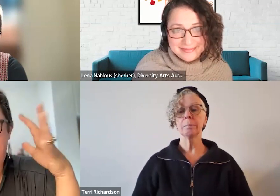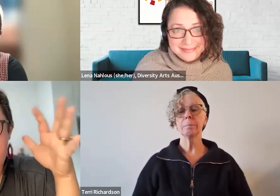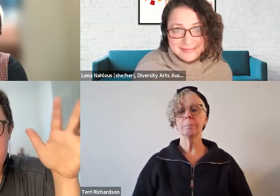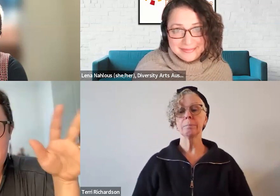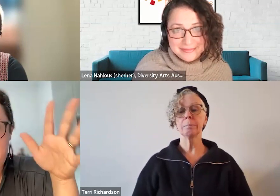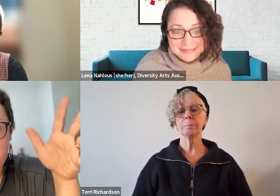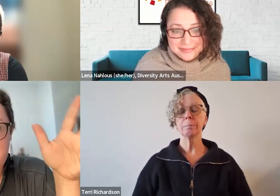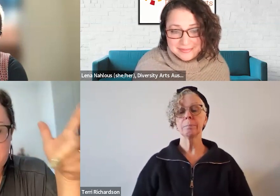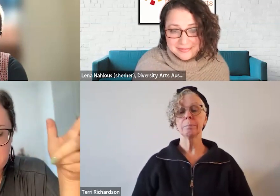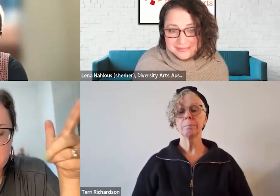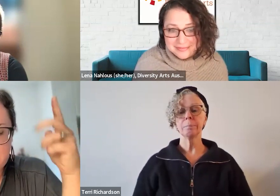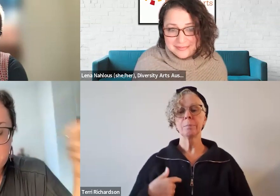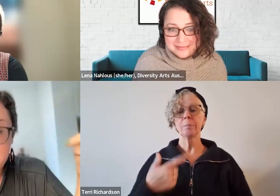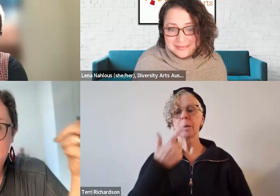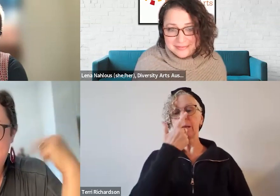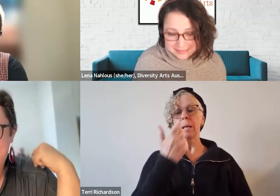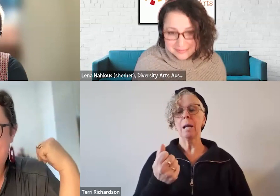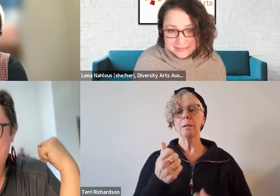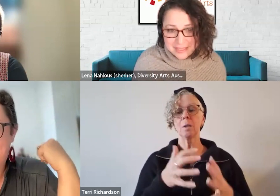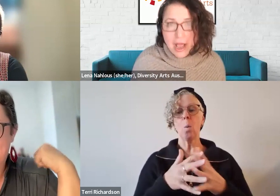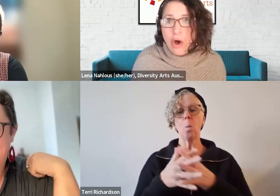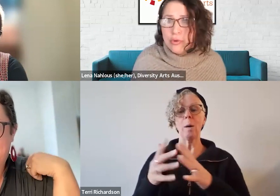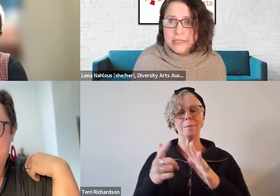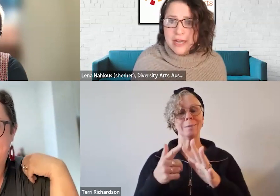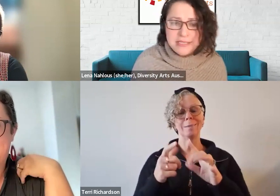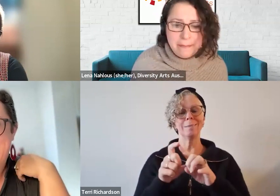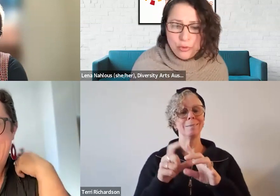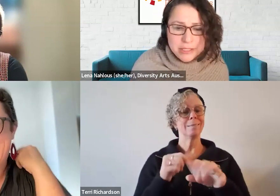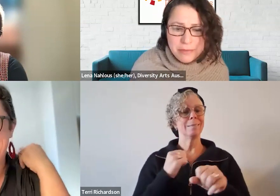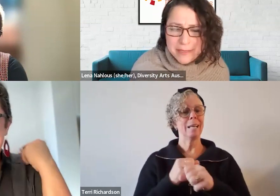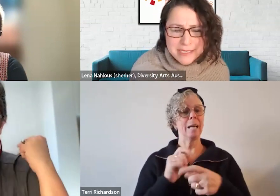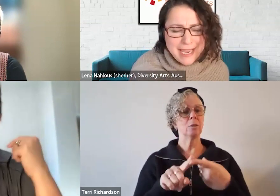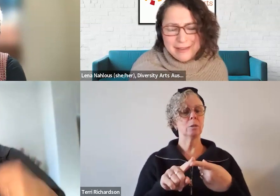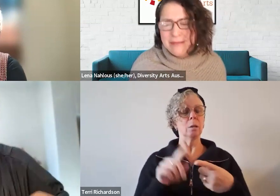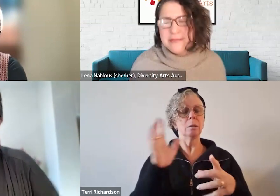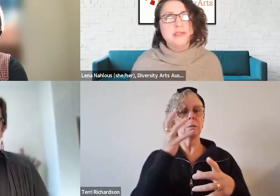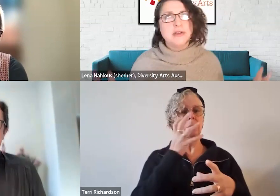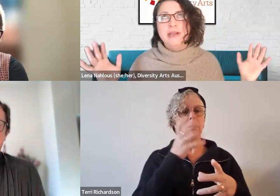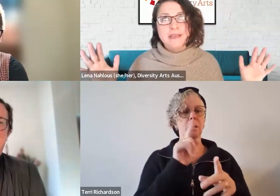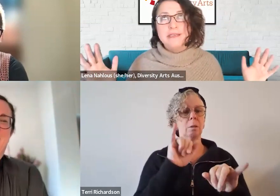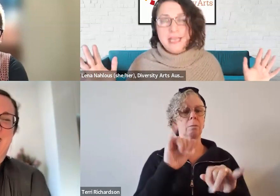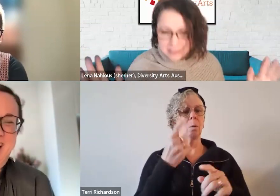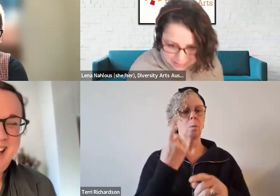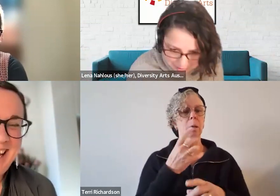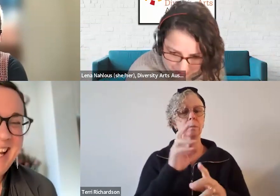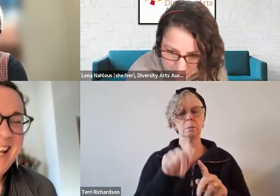So, yes, I've been lucky to work with Western Edge who we just heard from... (CROSSTALK). Oh, did I say Punctum by mistake? I'm so sorry. That's the next case study.